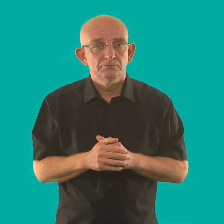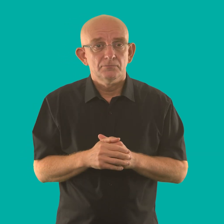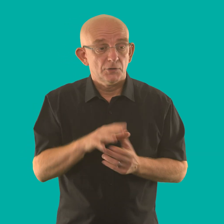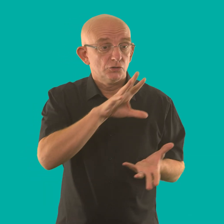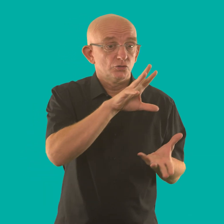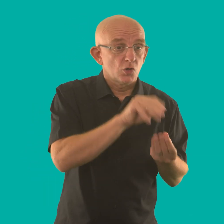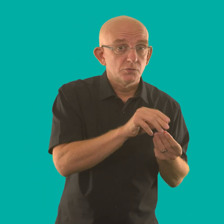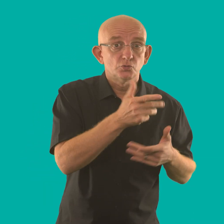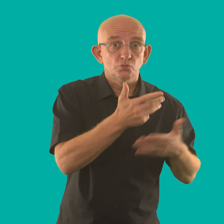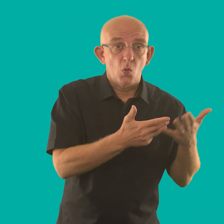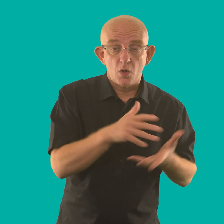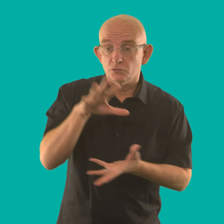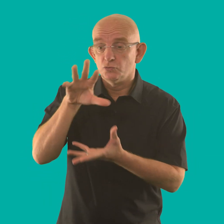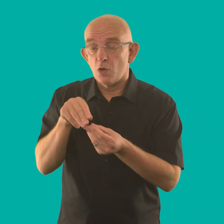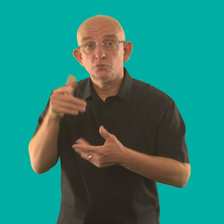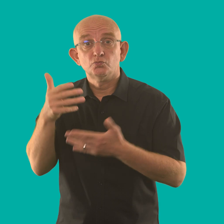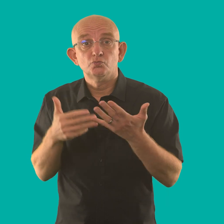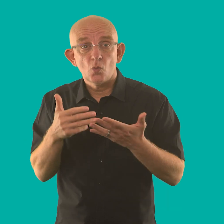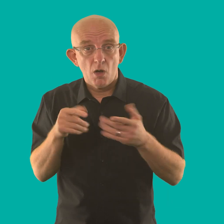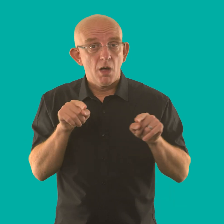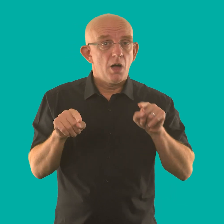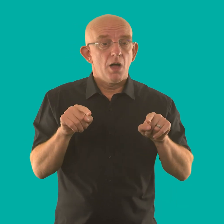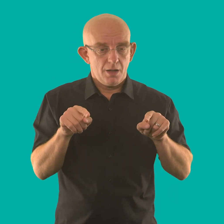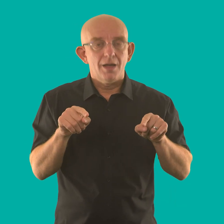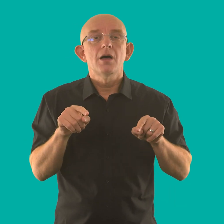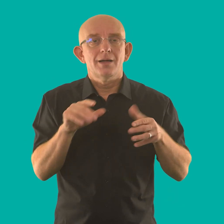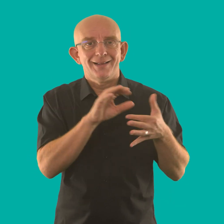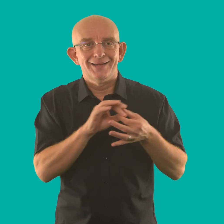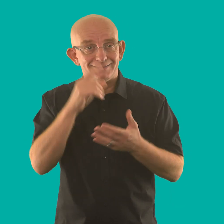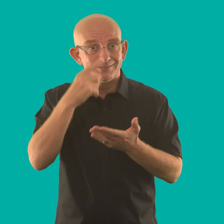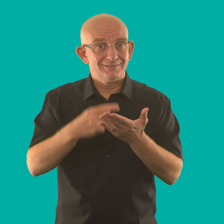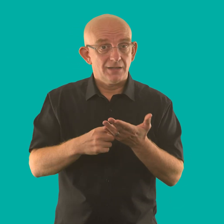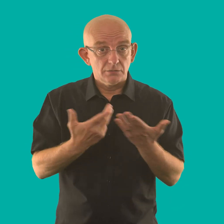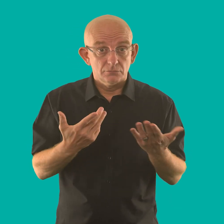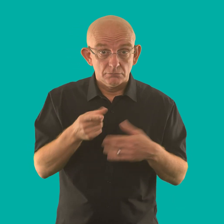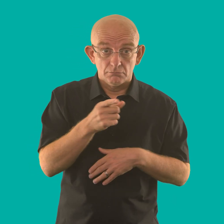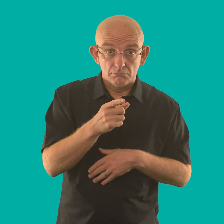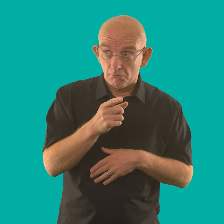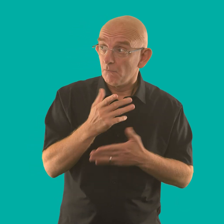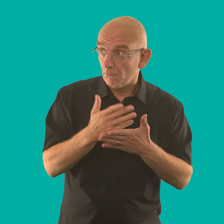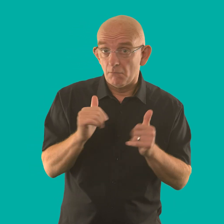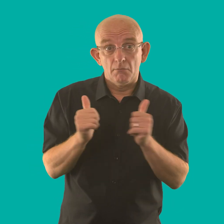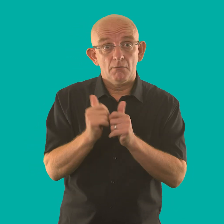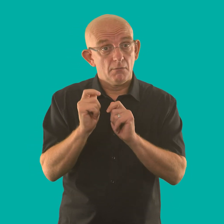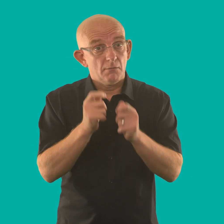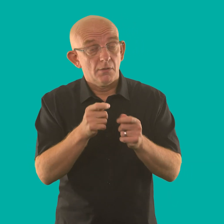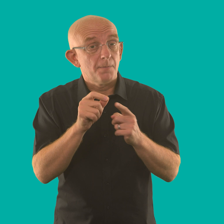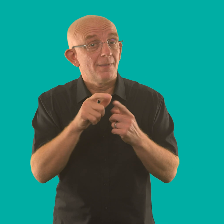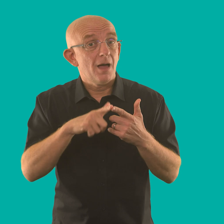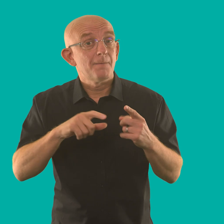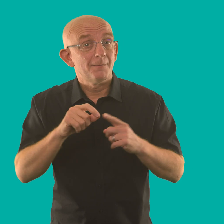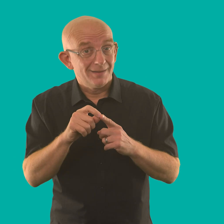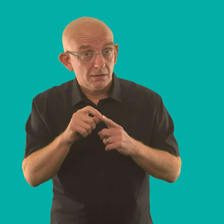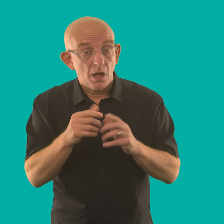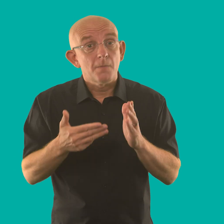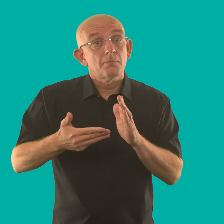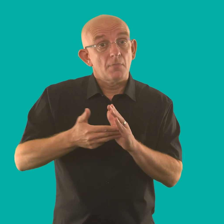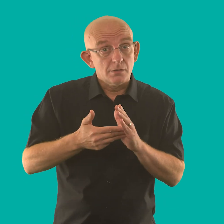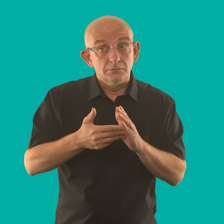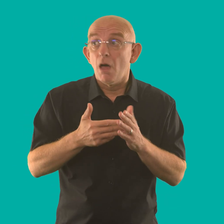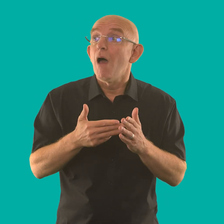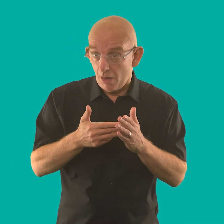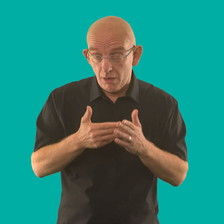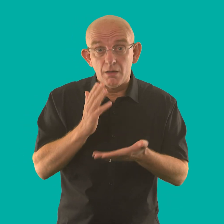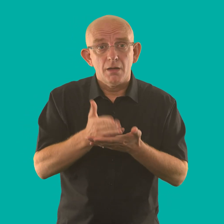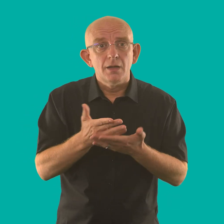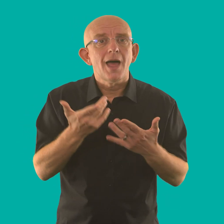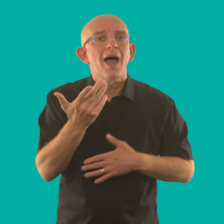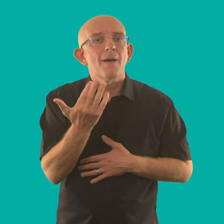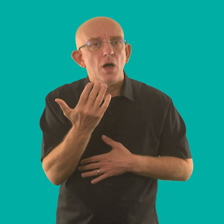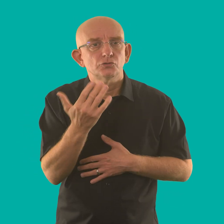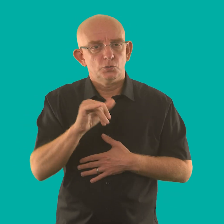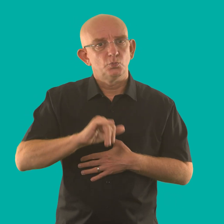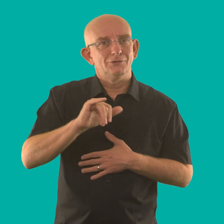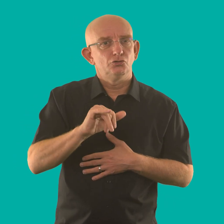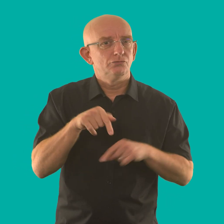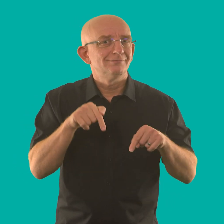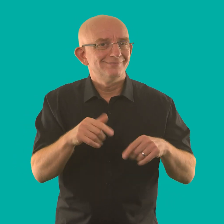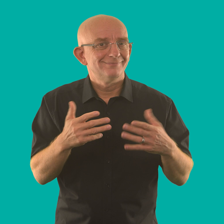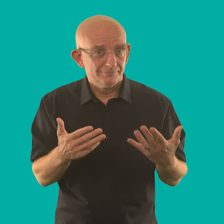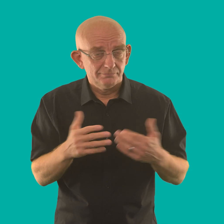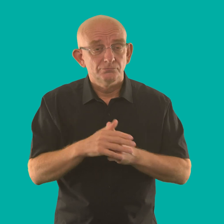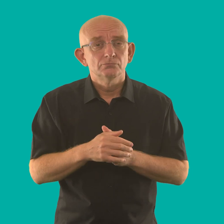The total score for each part decides if you can get PIP, and if so, how much you can get.